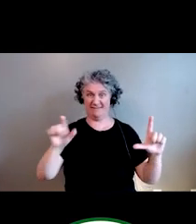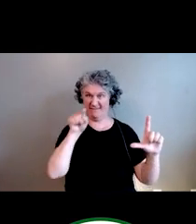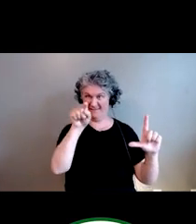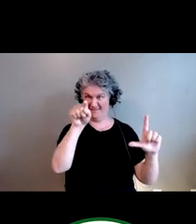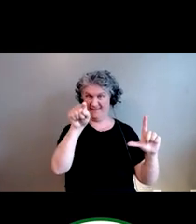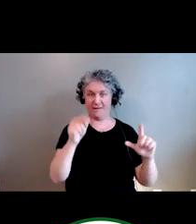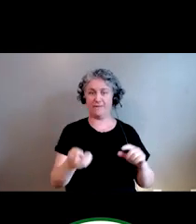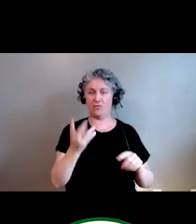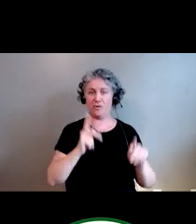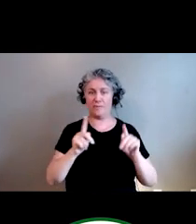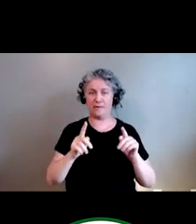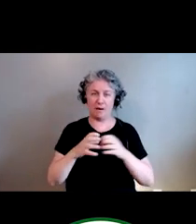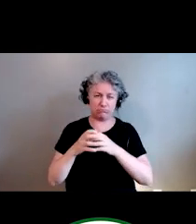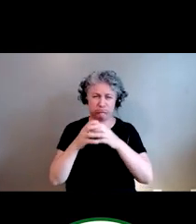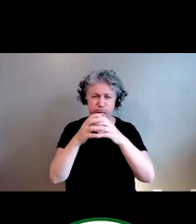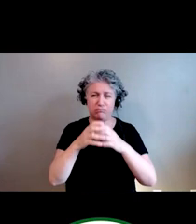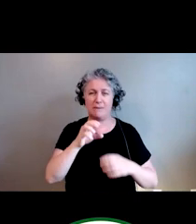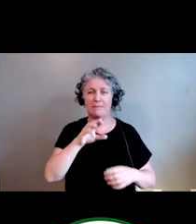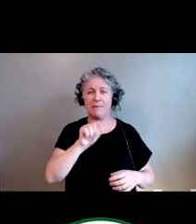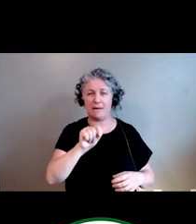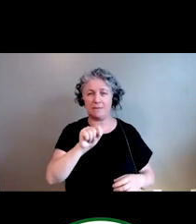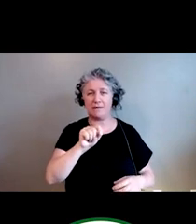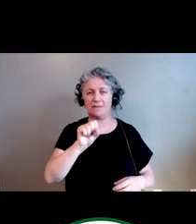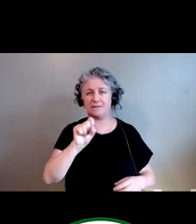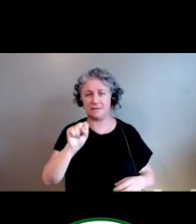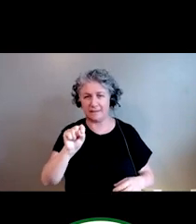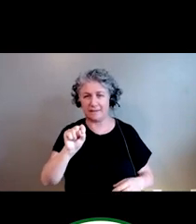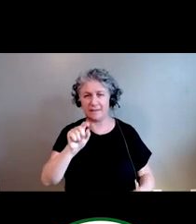The lady in the center of the photo is using an adaptive hiking setup called a trail rider.